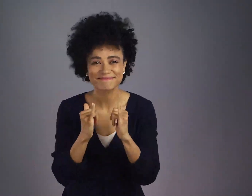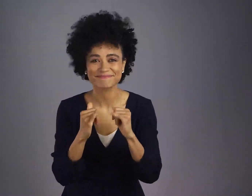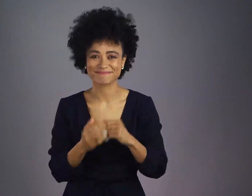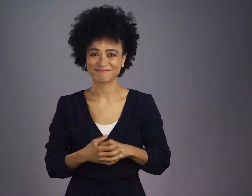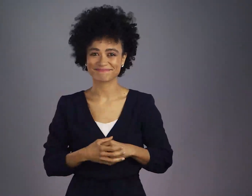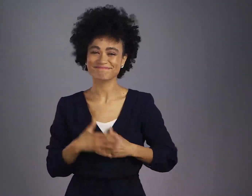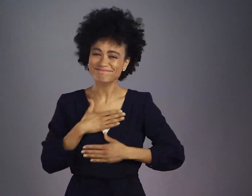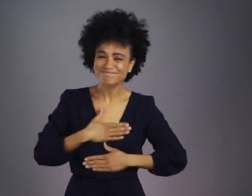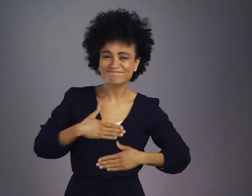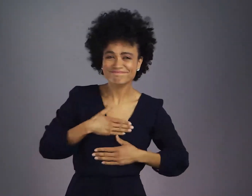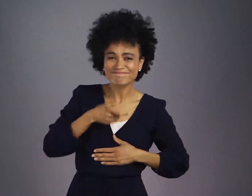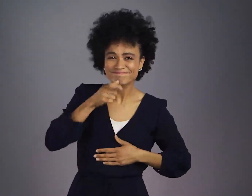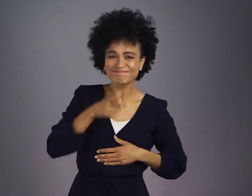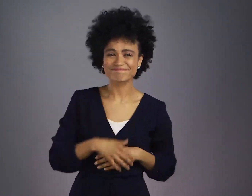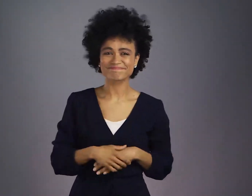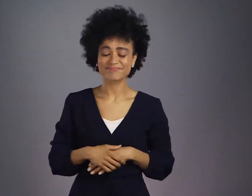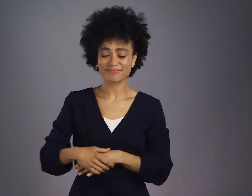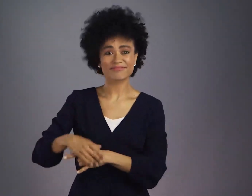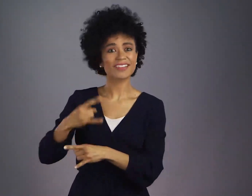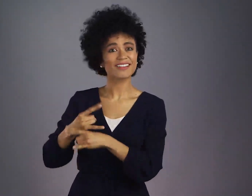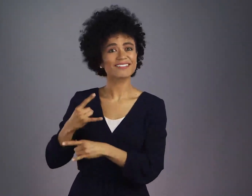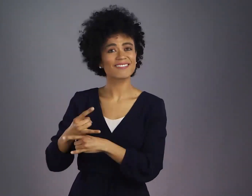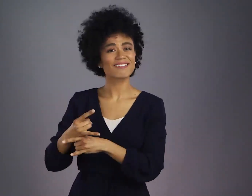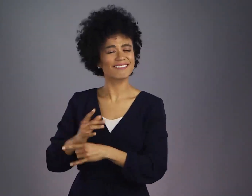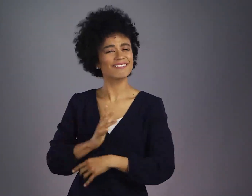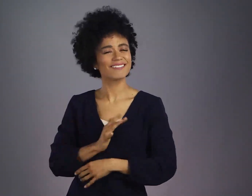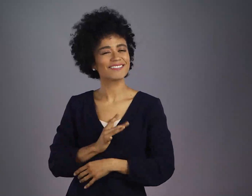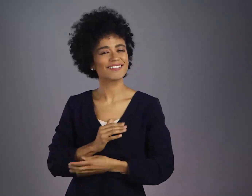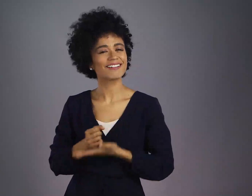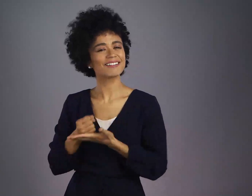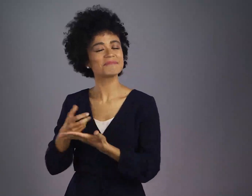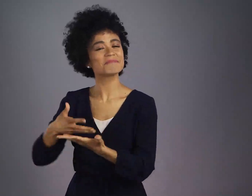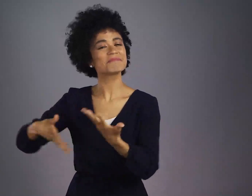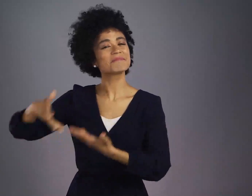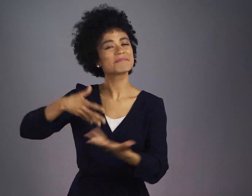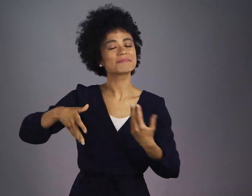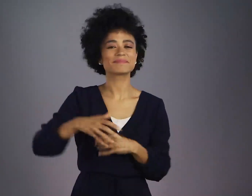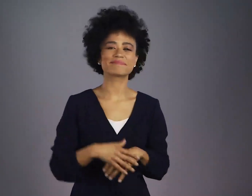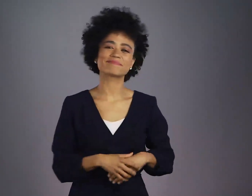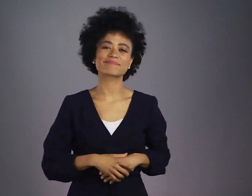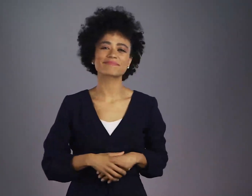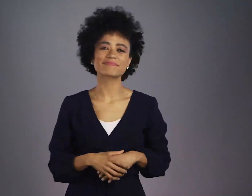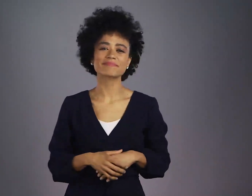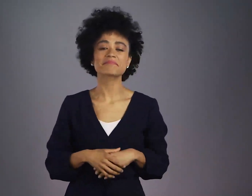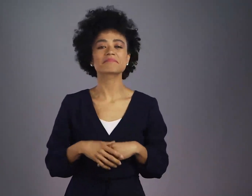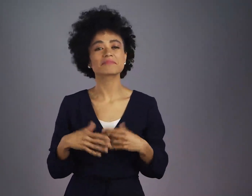We have enjoyed such evenings ourselves; we had a good time. We know all about liquor as a social lubricant.